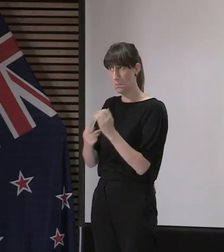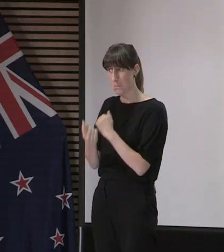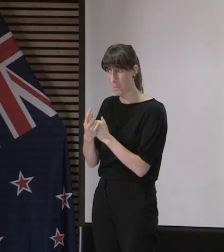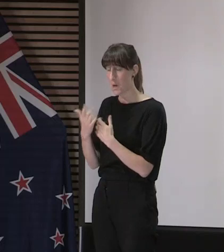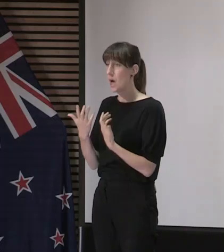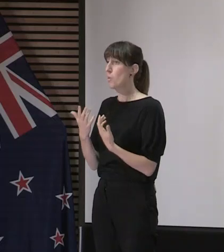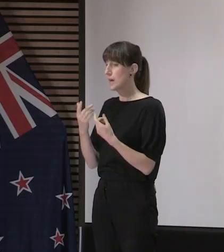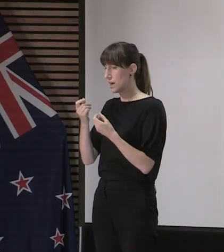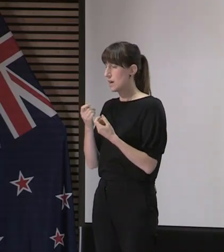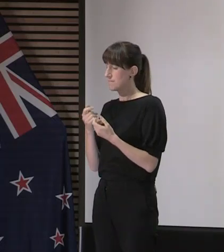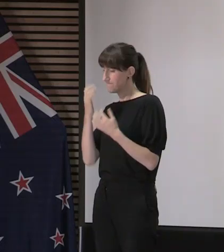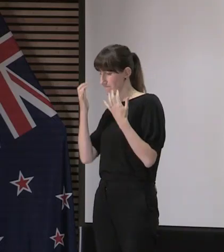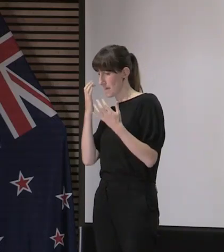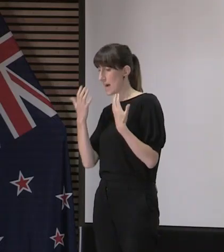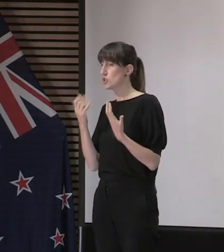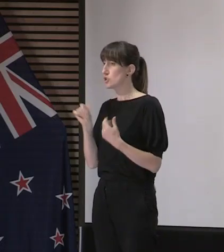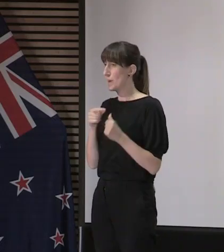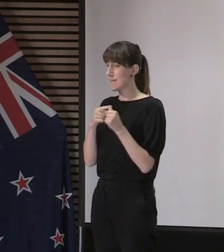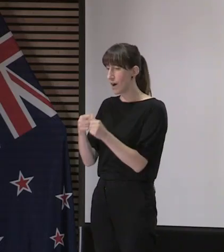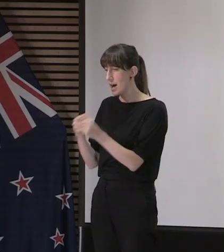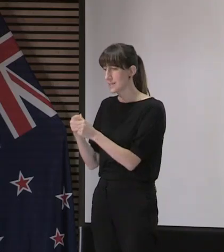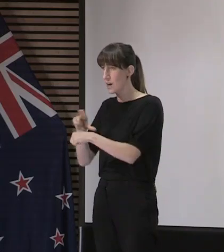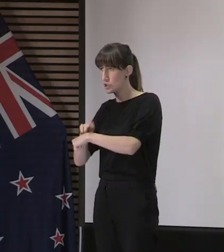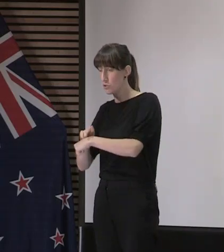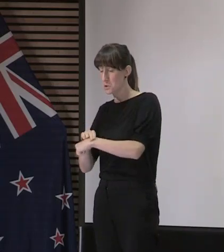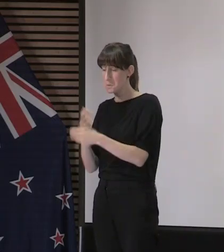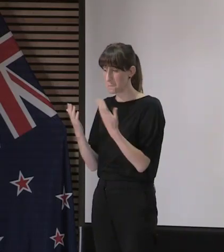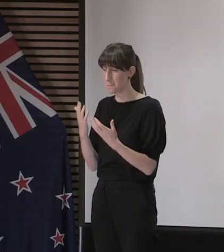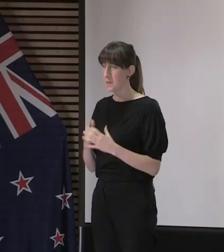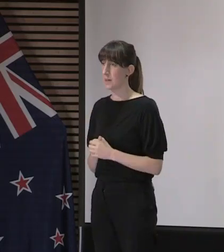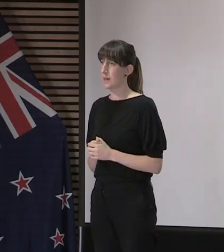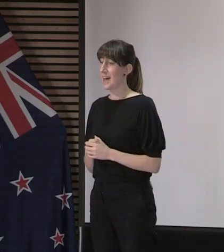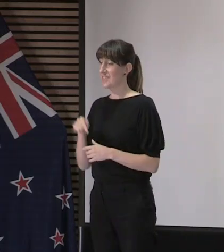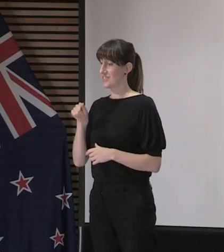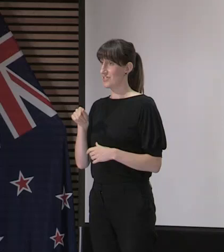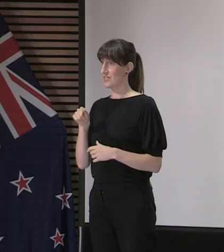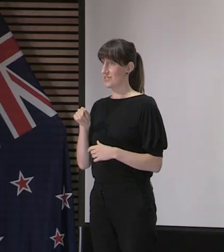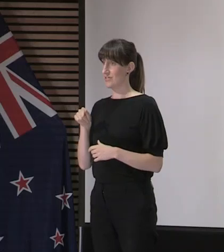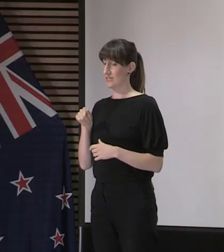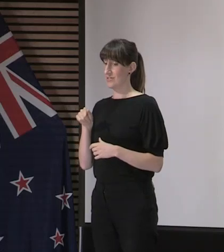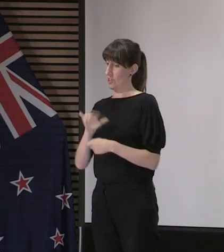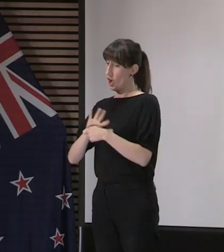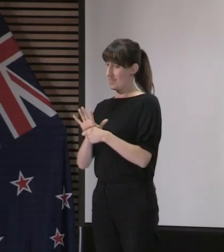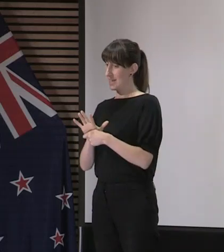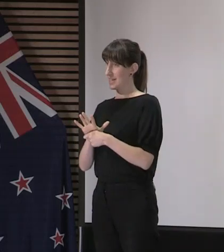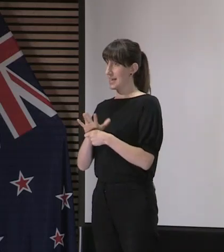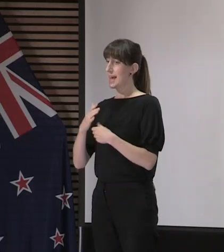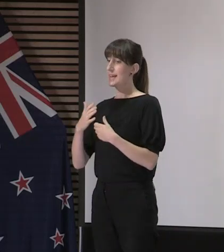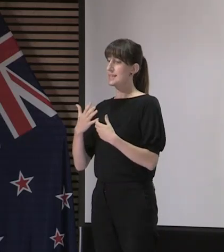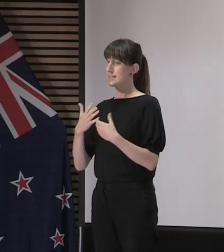basis, just to see do we need is this something we need to advise our clinicians to look for. So what does seem to be